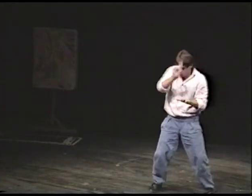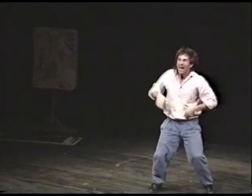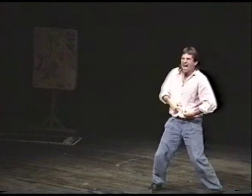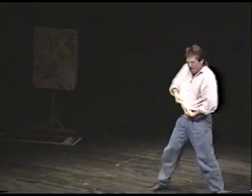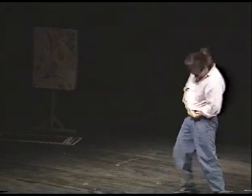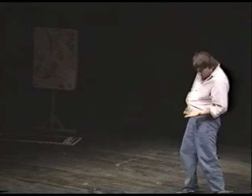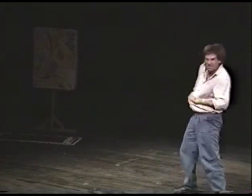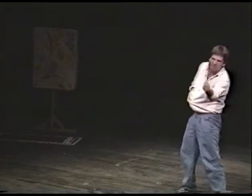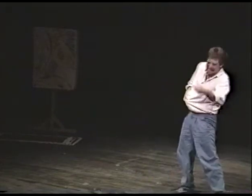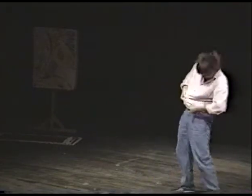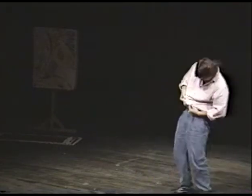Clothing.